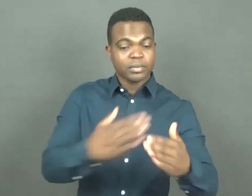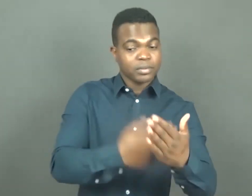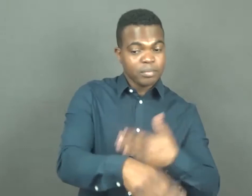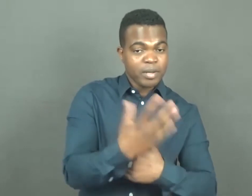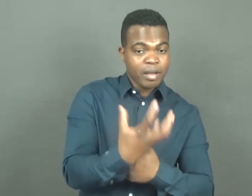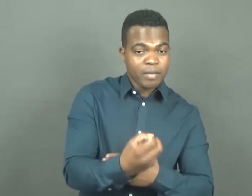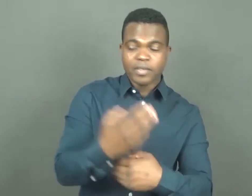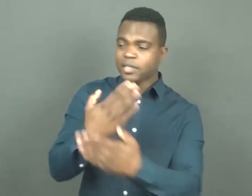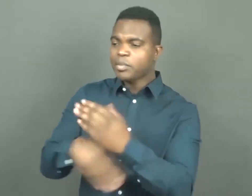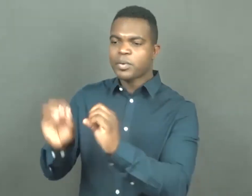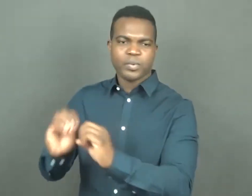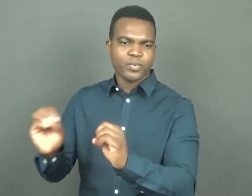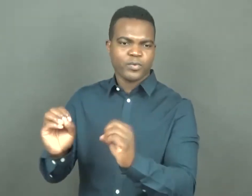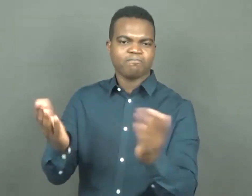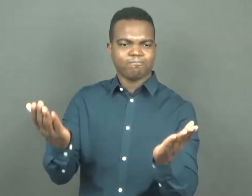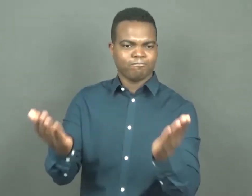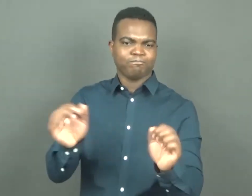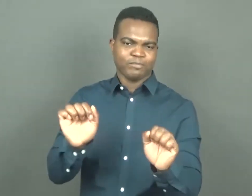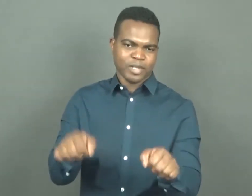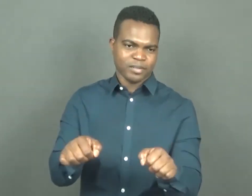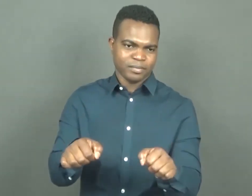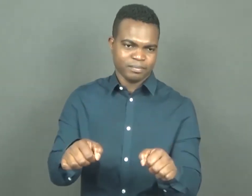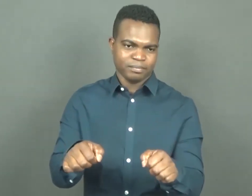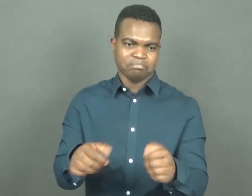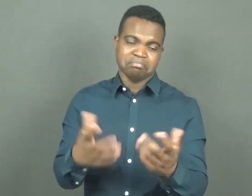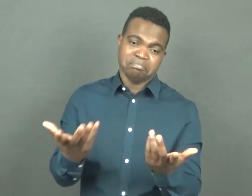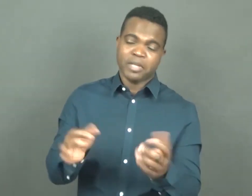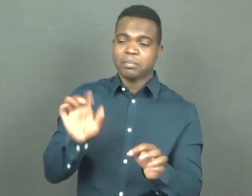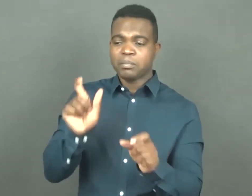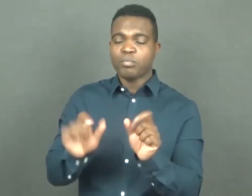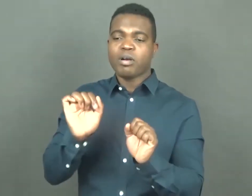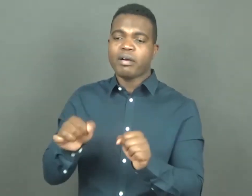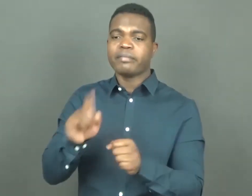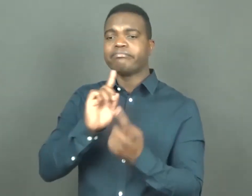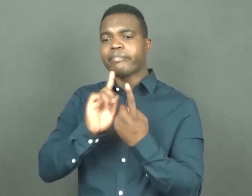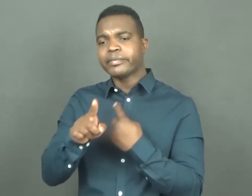But we also know that there will be an underestimation in the prevalence of disability.